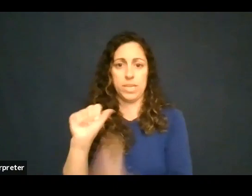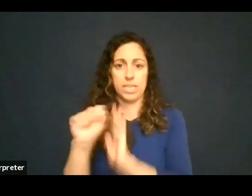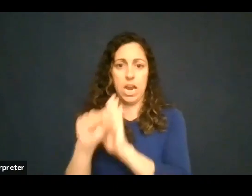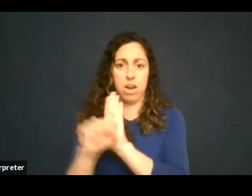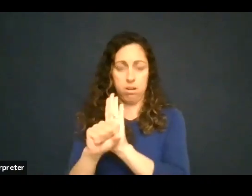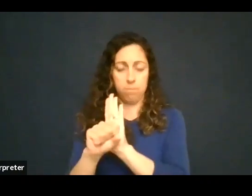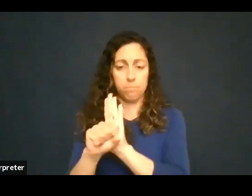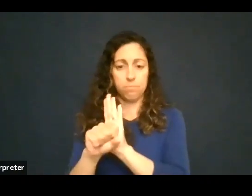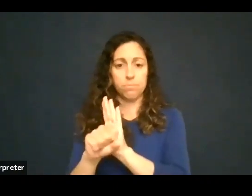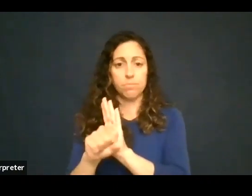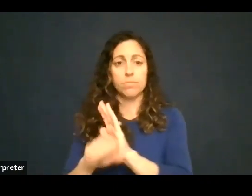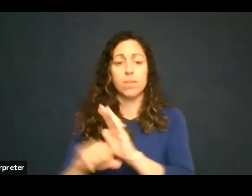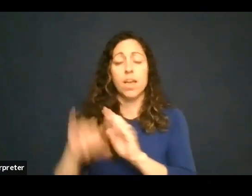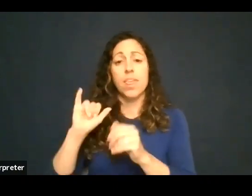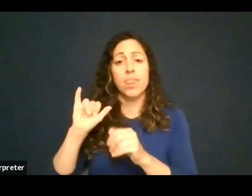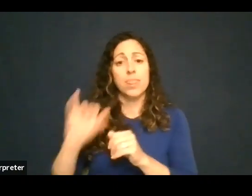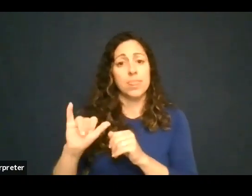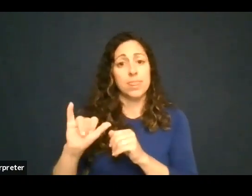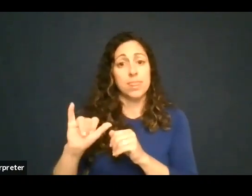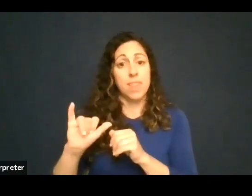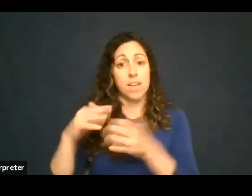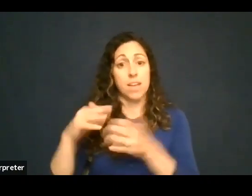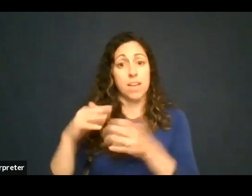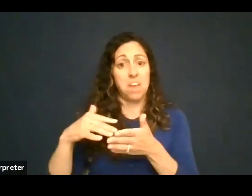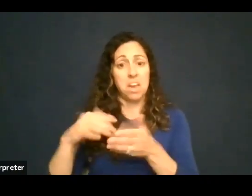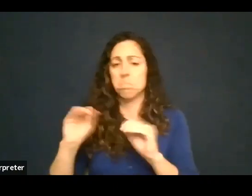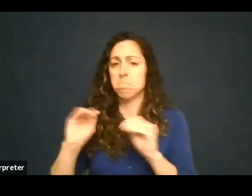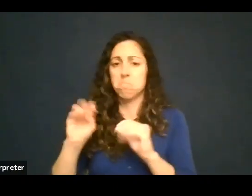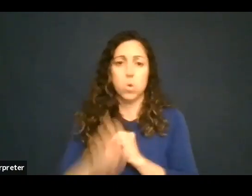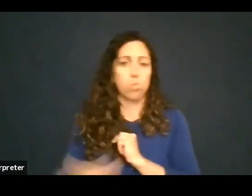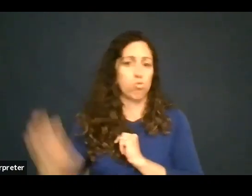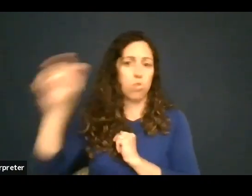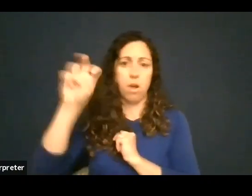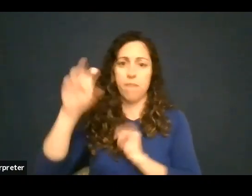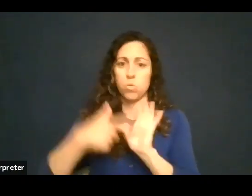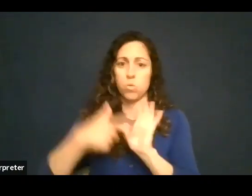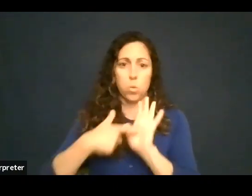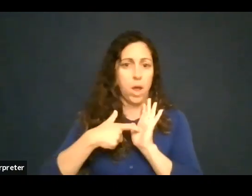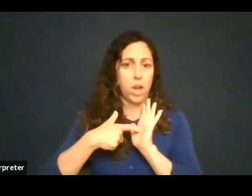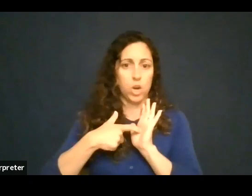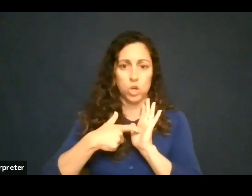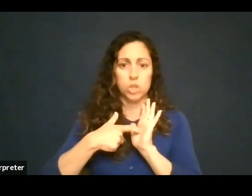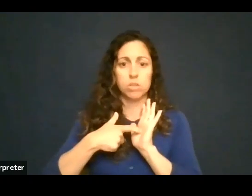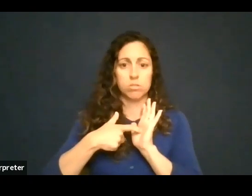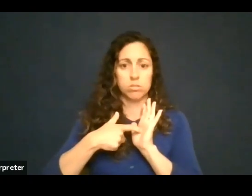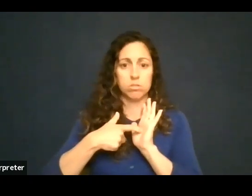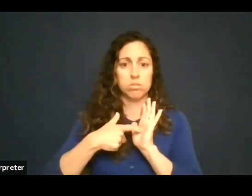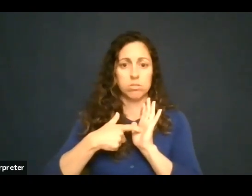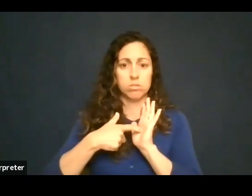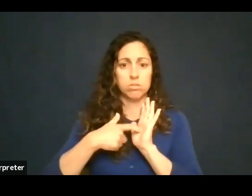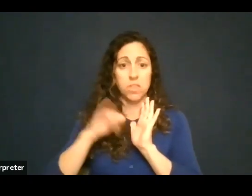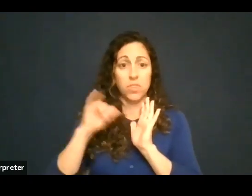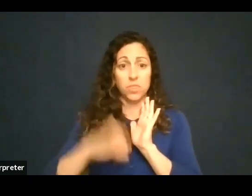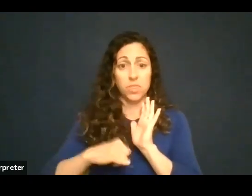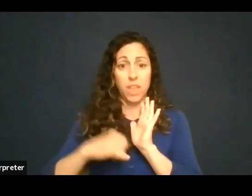no travel that's required for participants. And for that, we review medical records